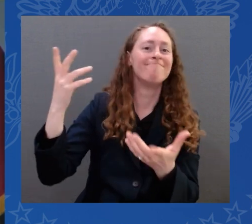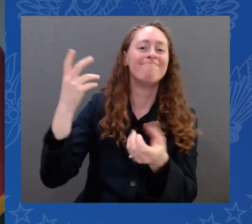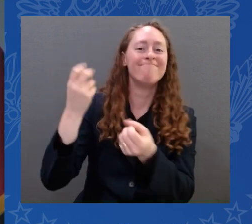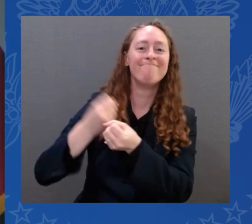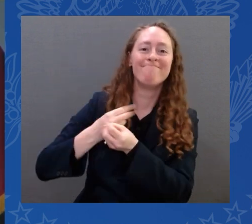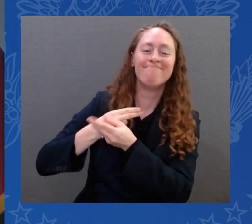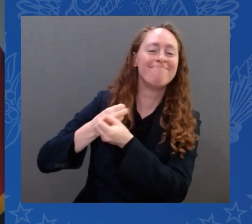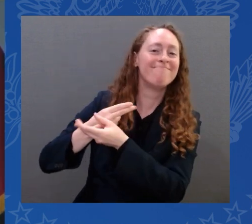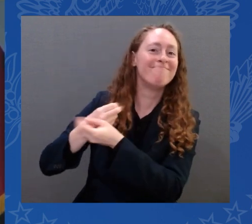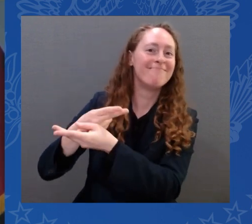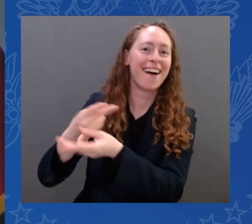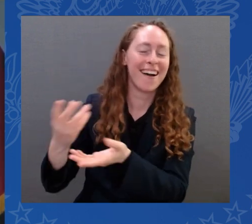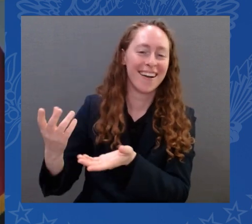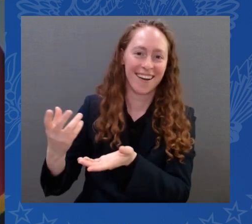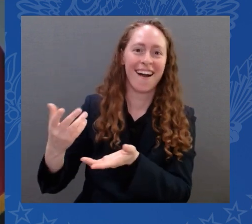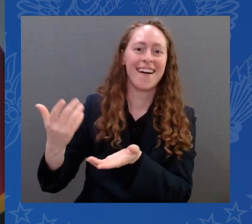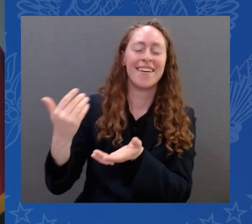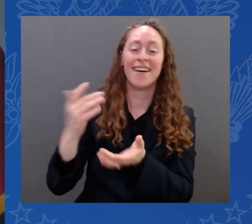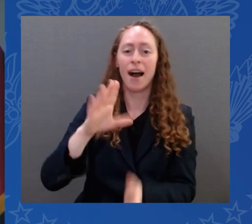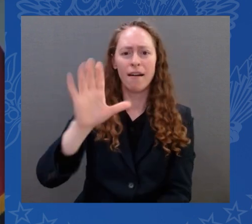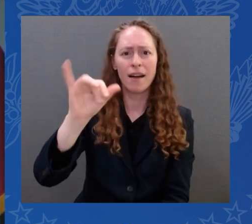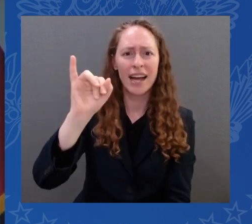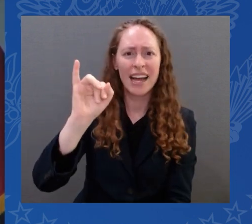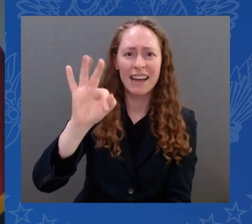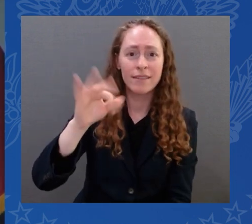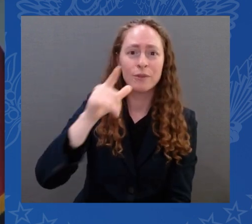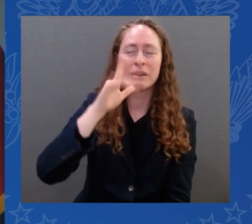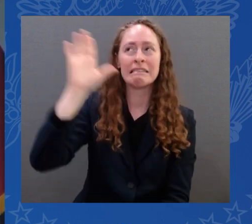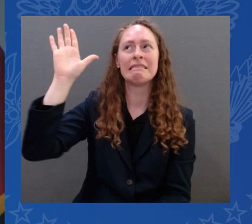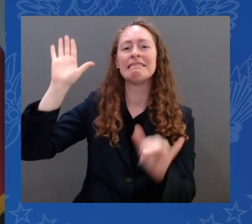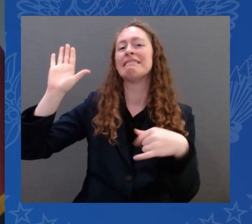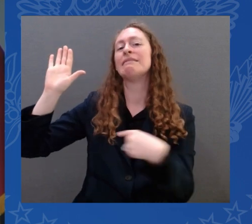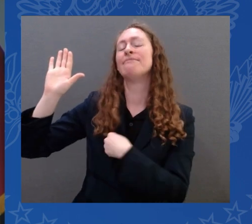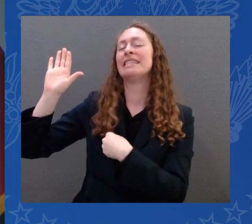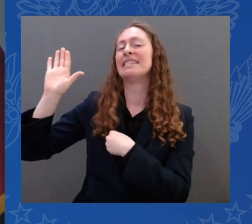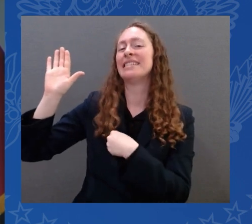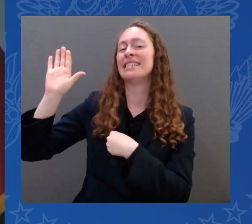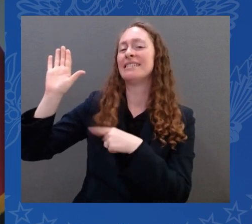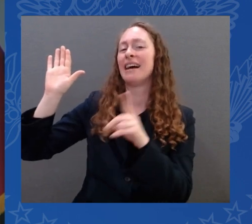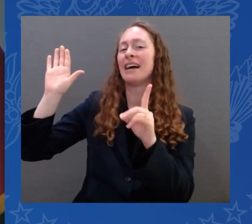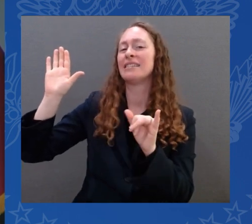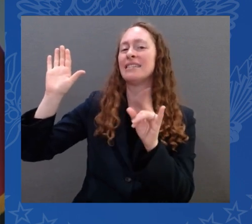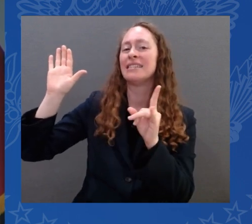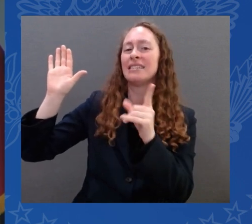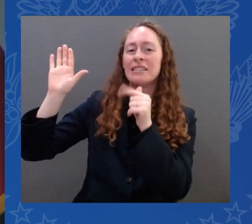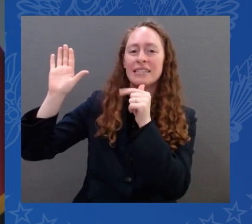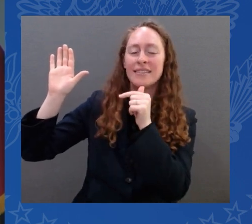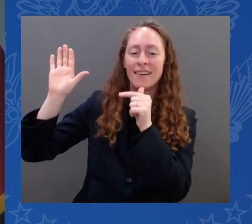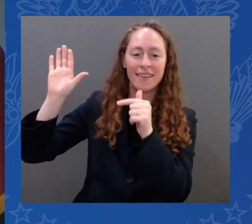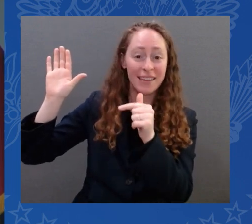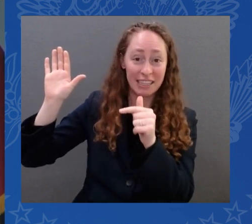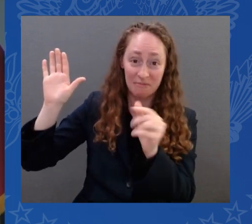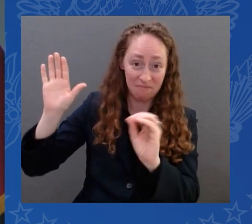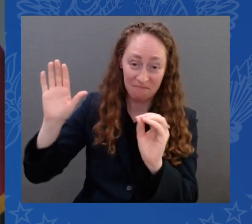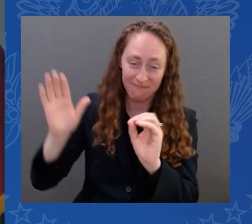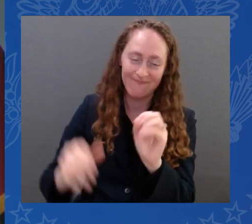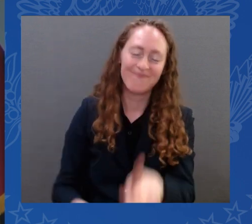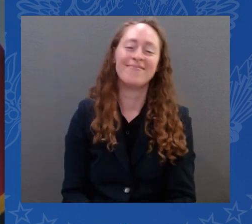No one is going to admit it, huh? Okay. Because as your Commander-in-Chief, in keeping with longstanding tradition,